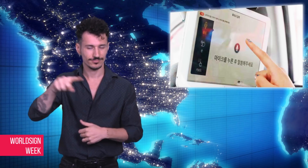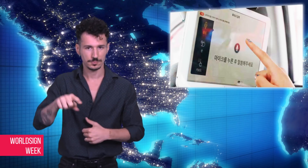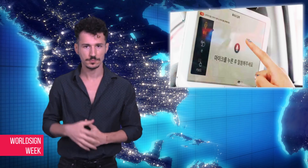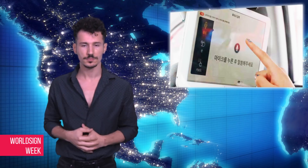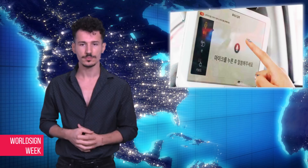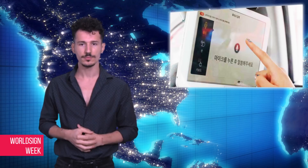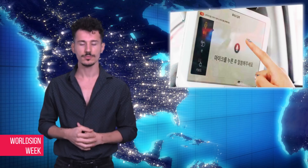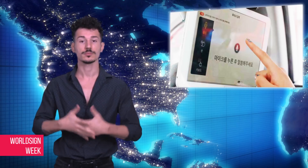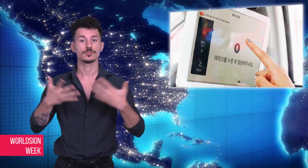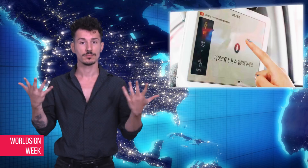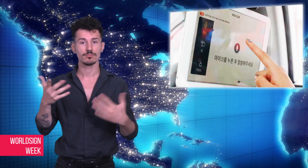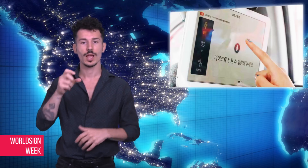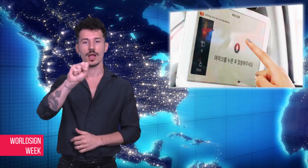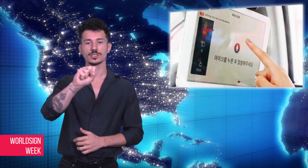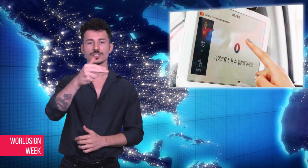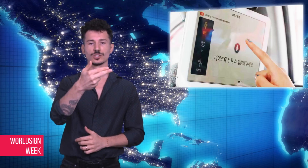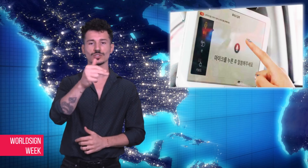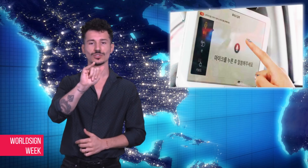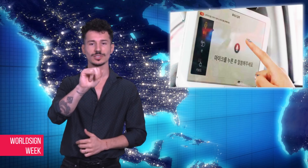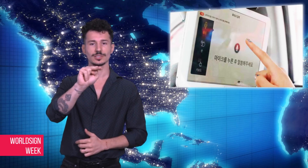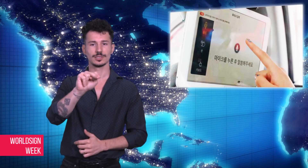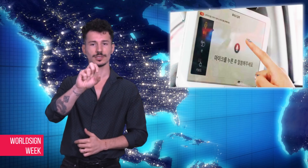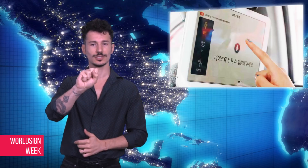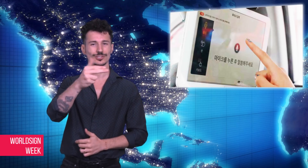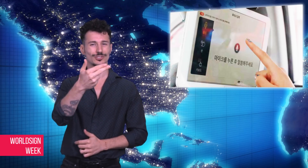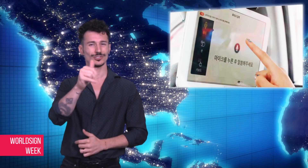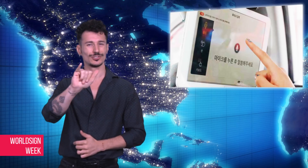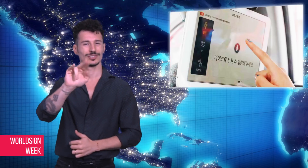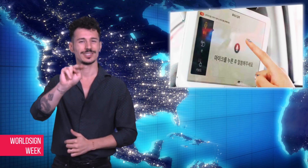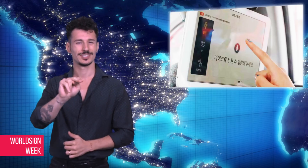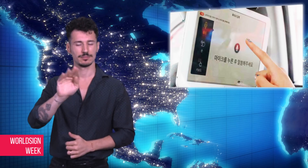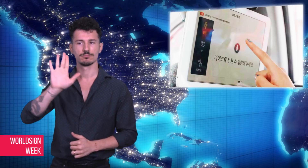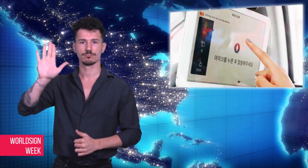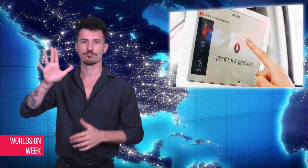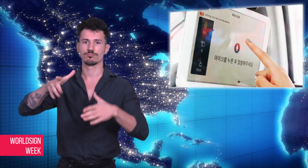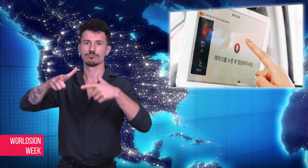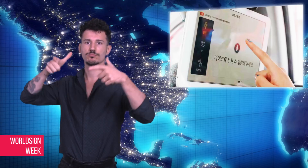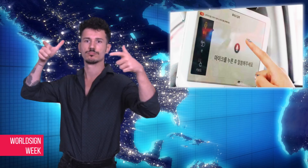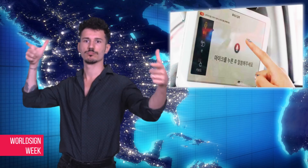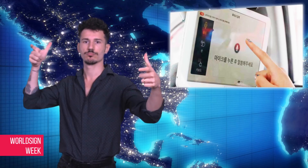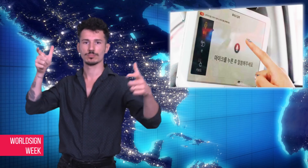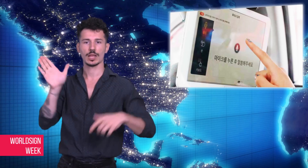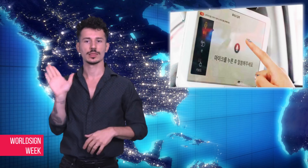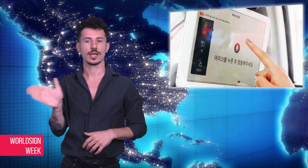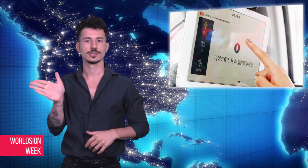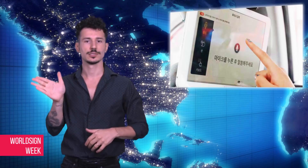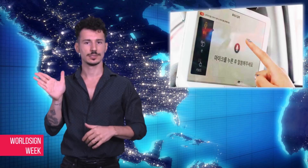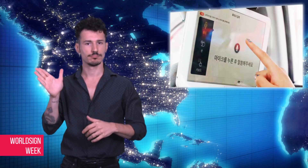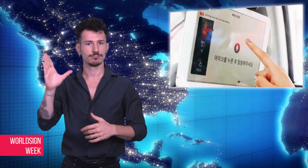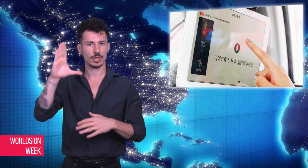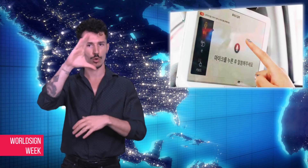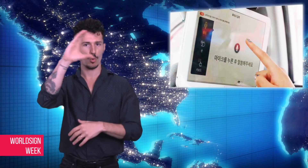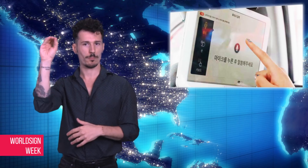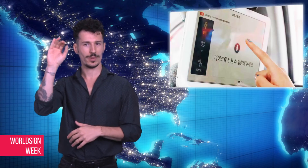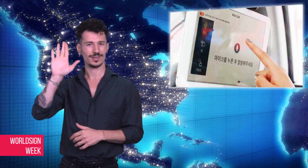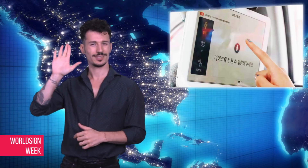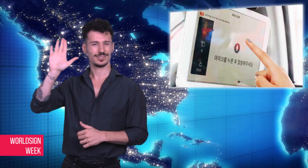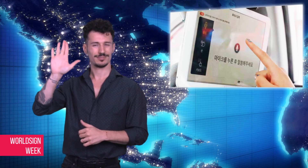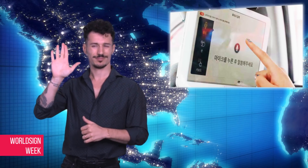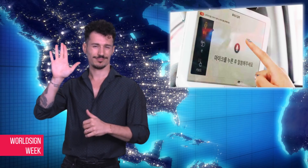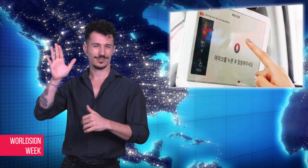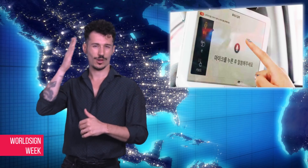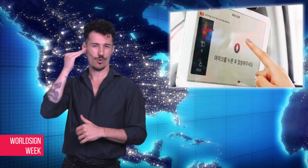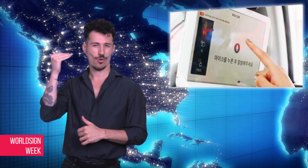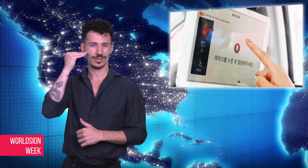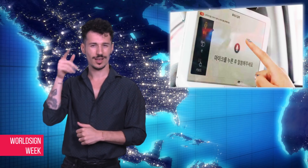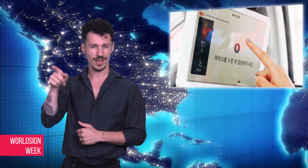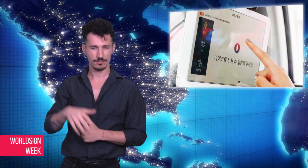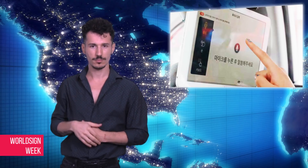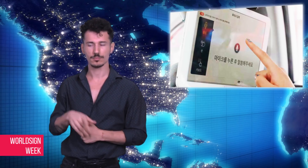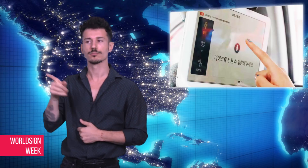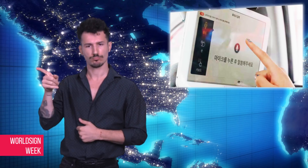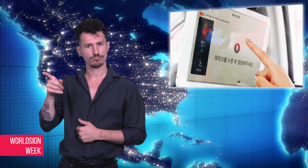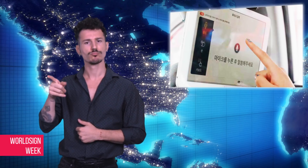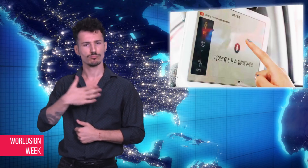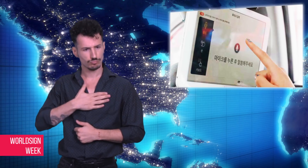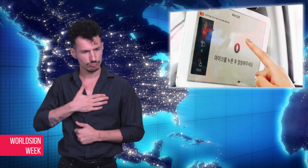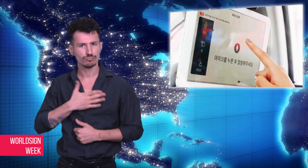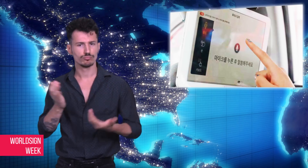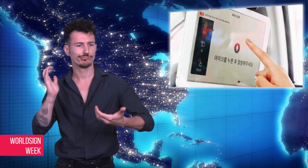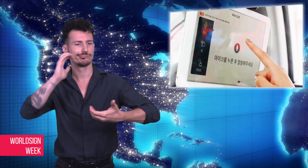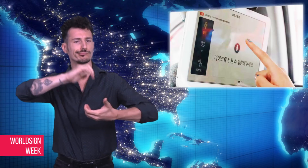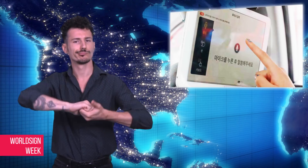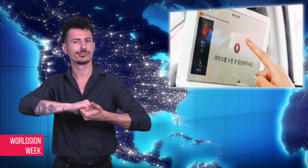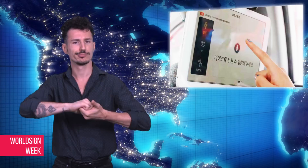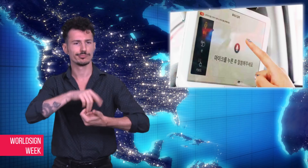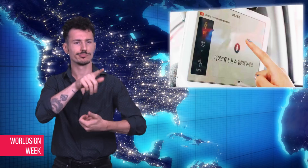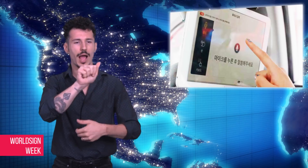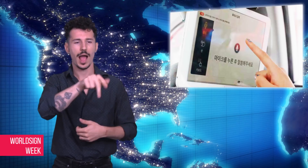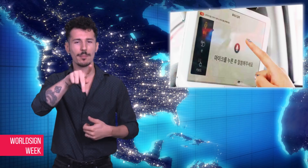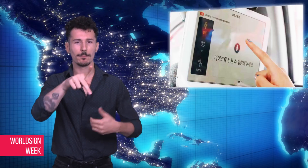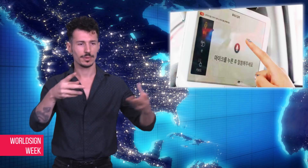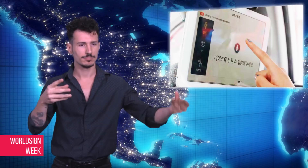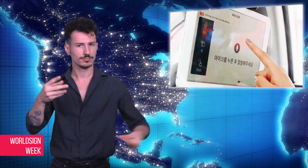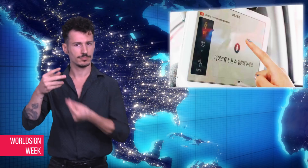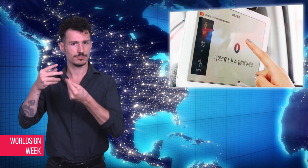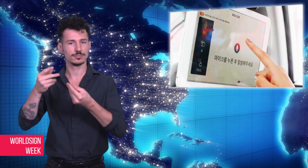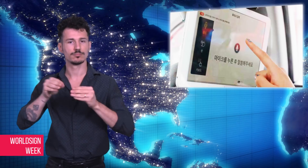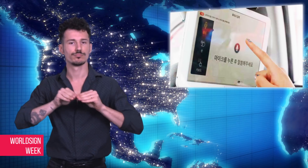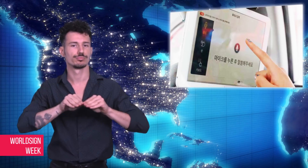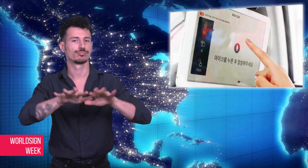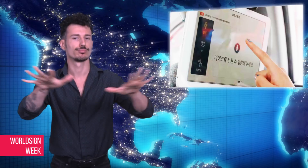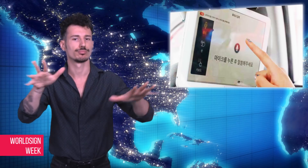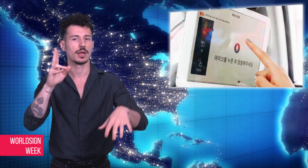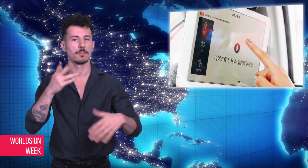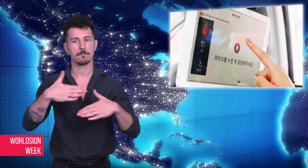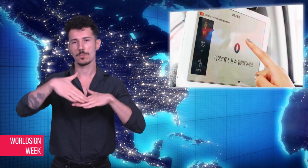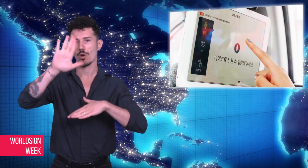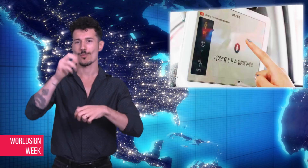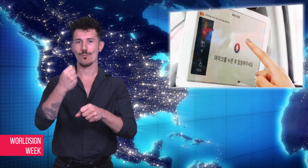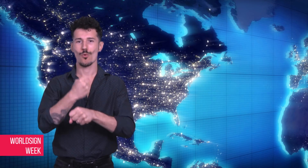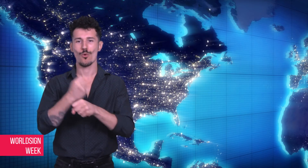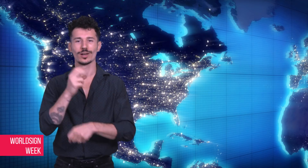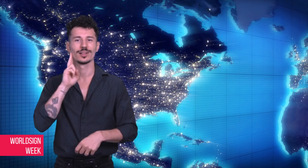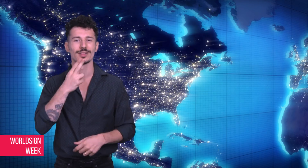creating job opportunities for Deaf Koreans.